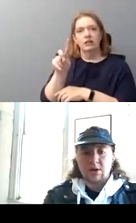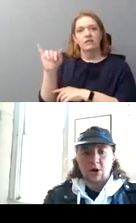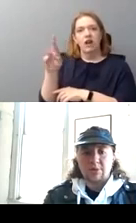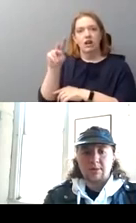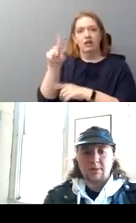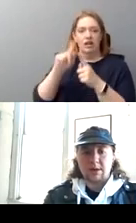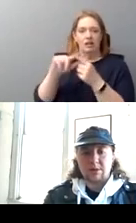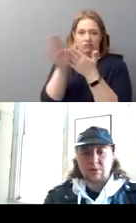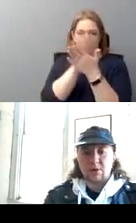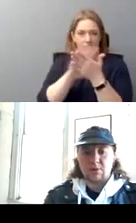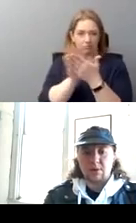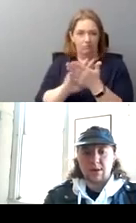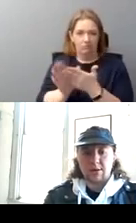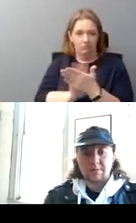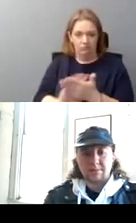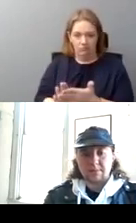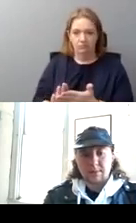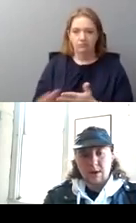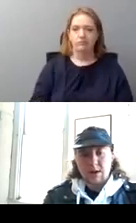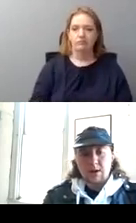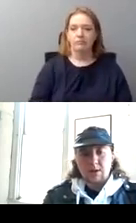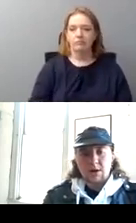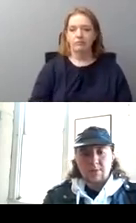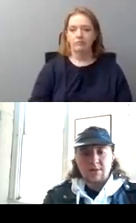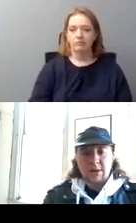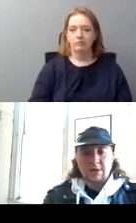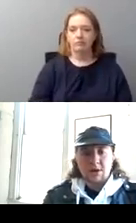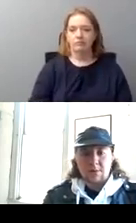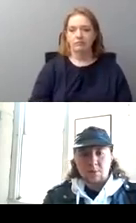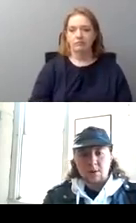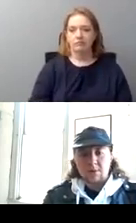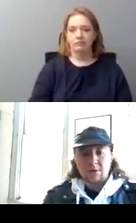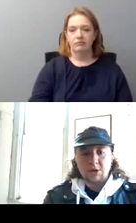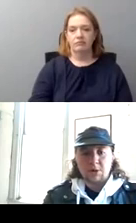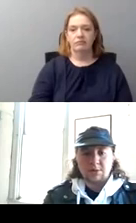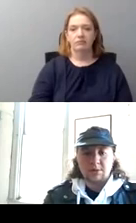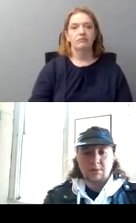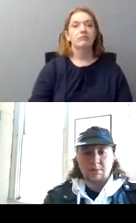harmony with this intentional mode of working. Documented by Tom, one of the first processes